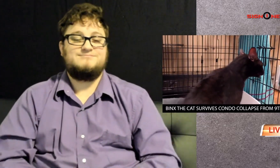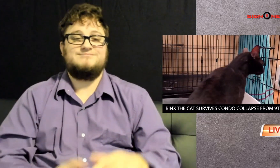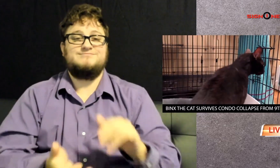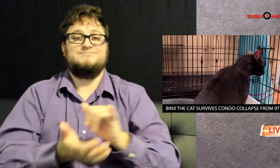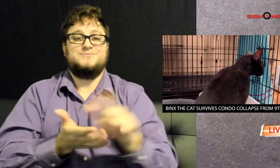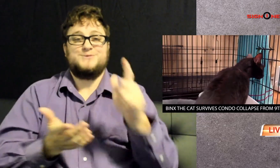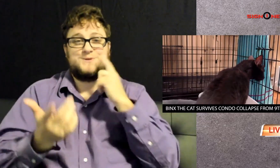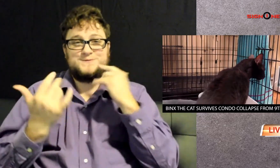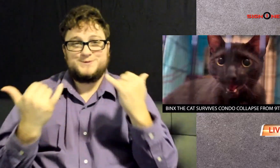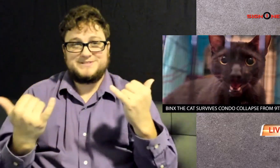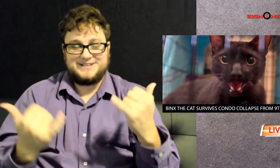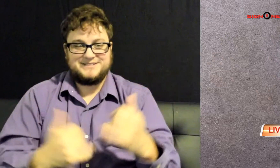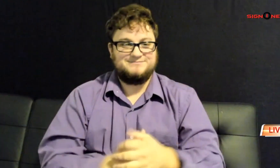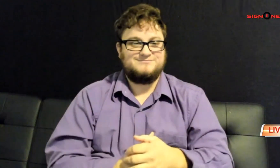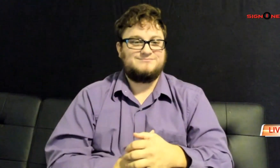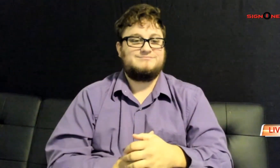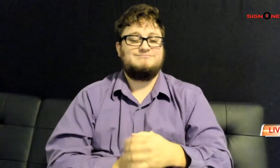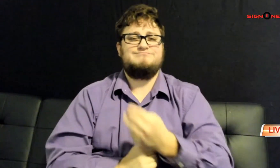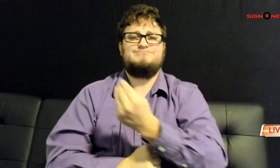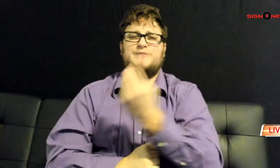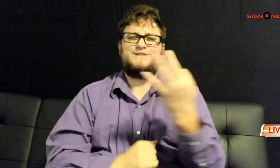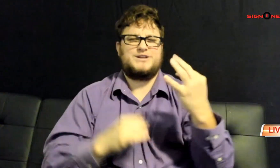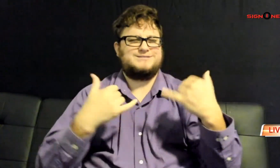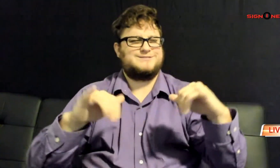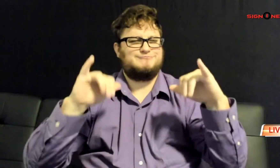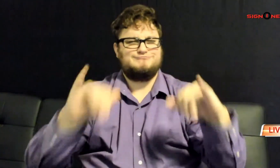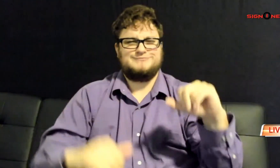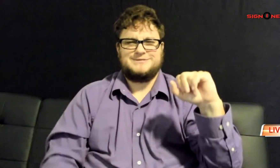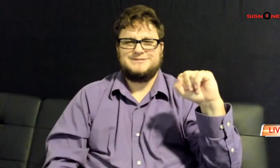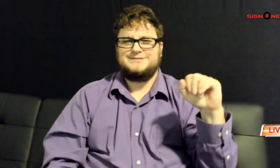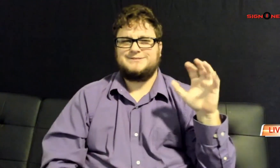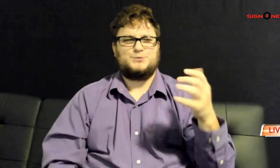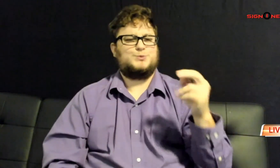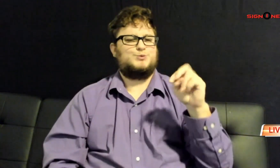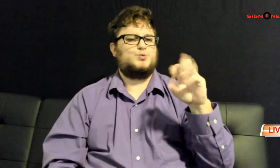and that's all for today Sign1News will be broadcasting live updates Monday through Friday